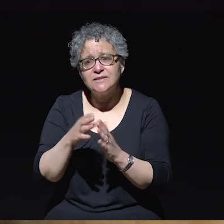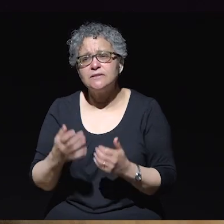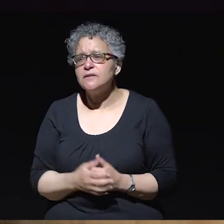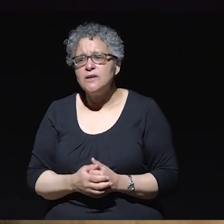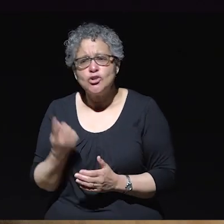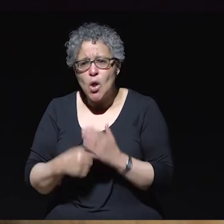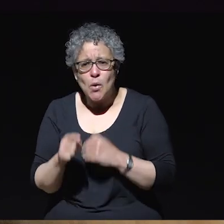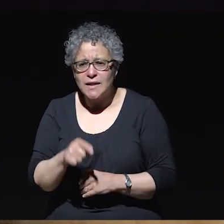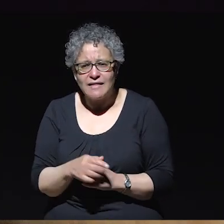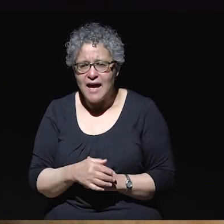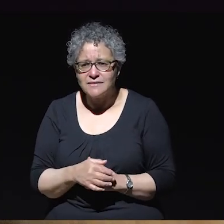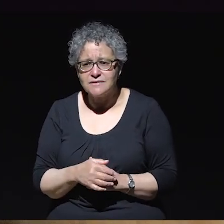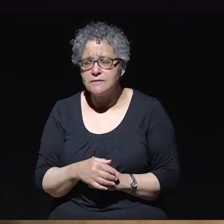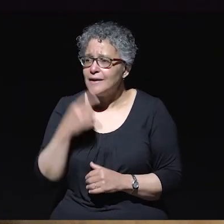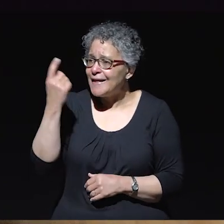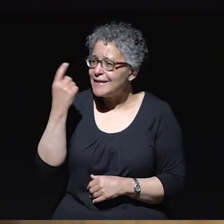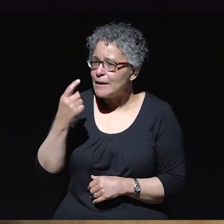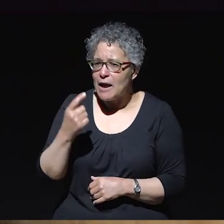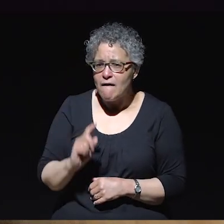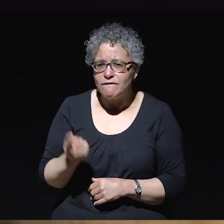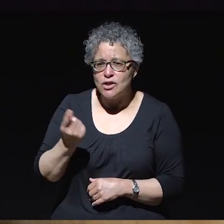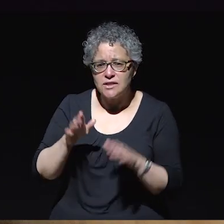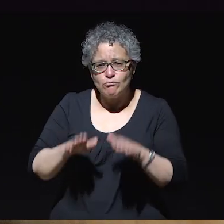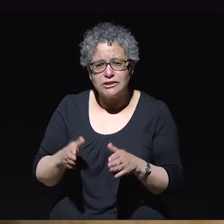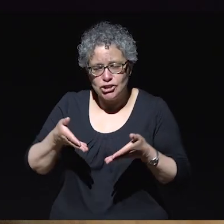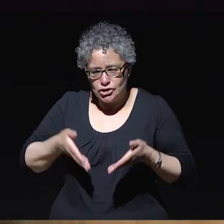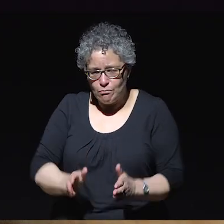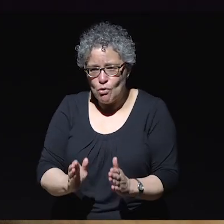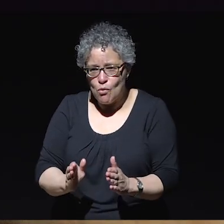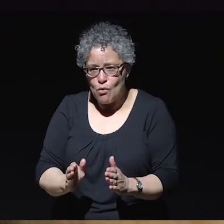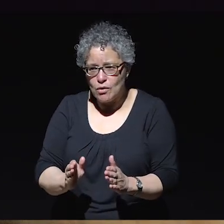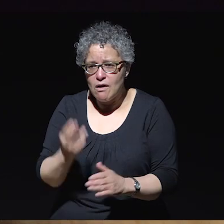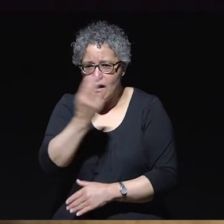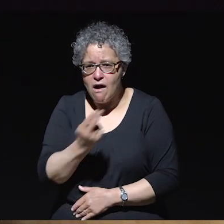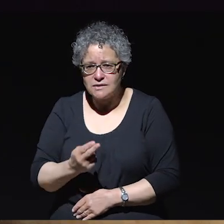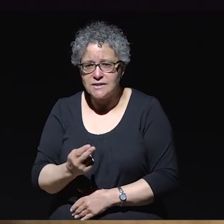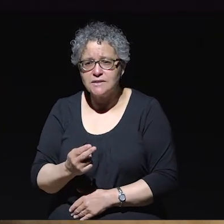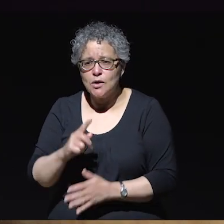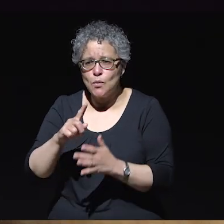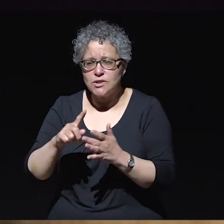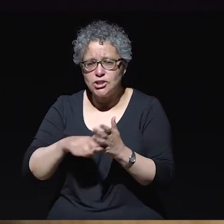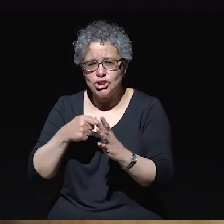Just thinking about it, the first British-born artist to be knighted was James Thornhill in the first part of the 18th century